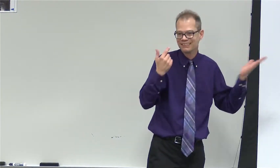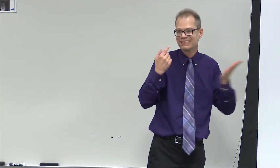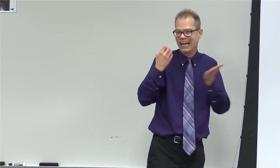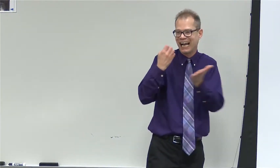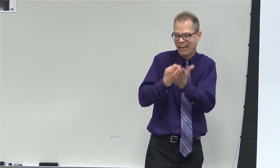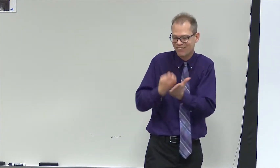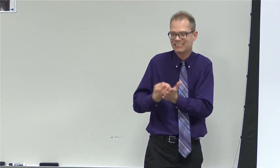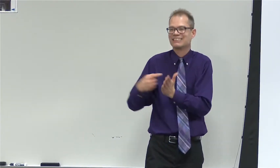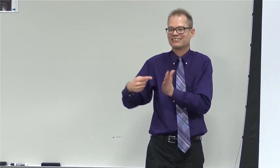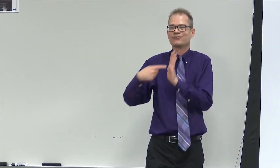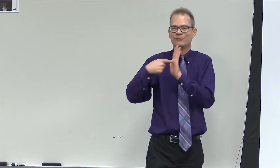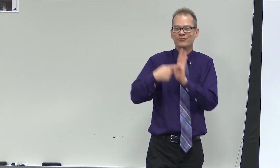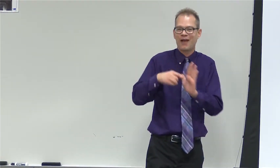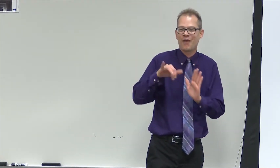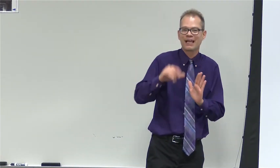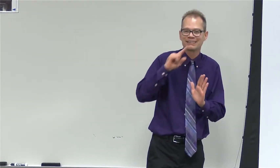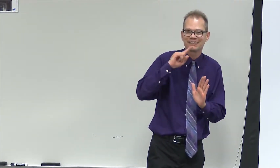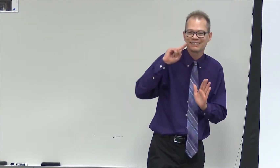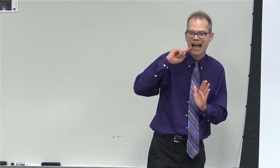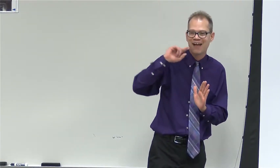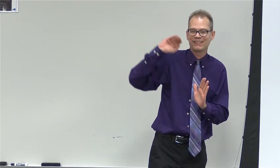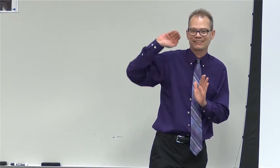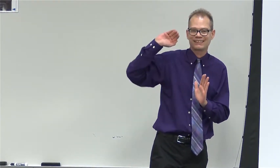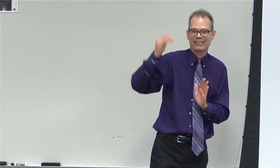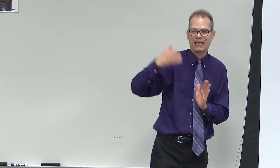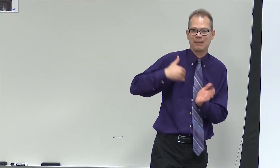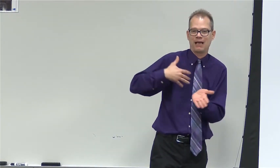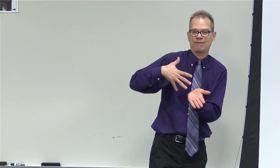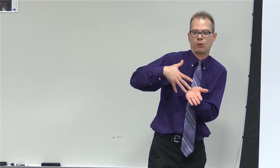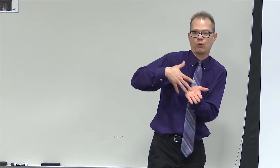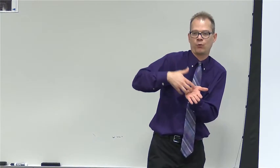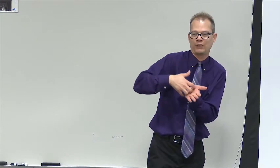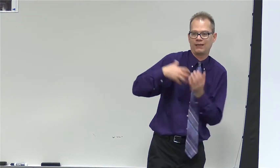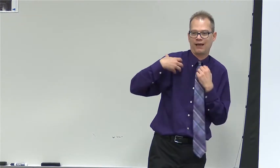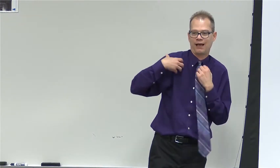I feel it's because evidence shows that there is a weakness